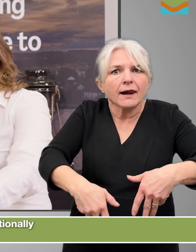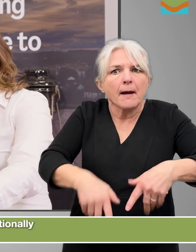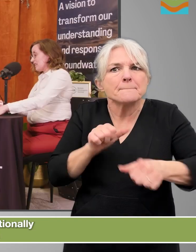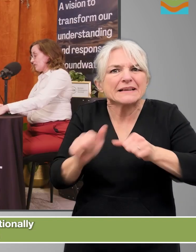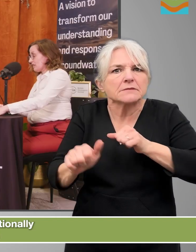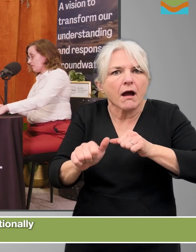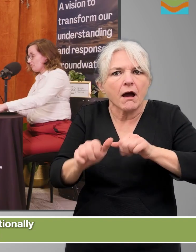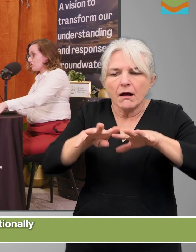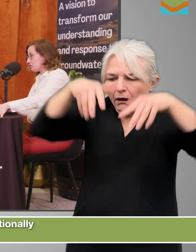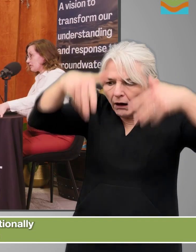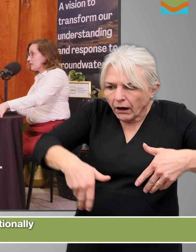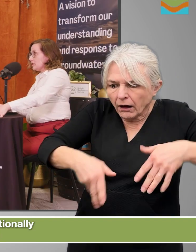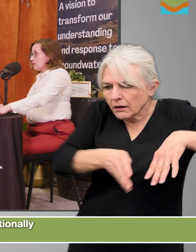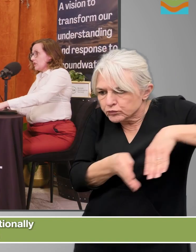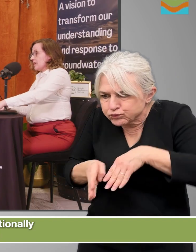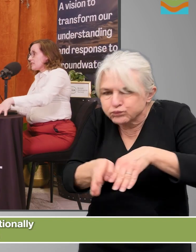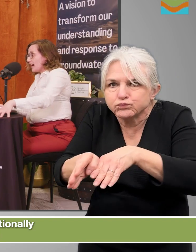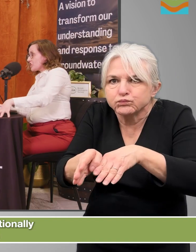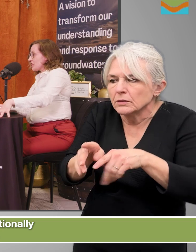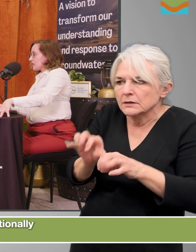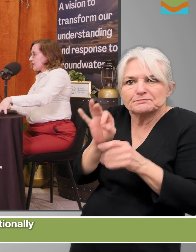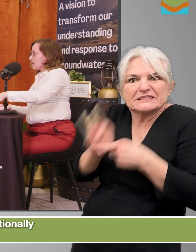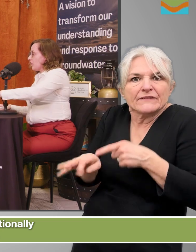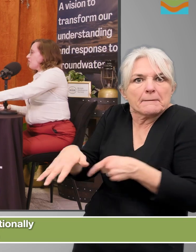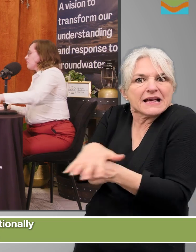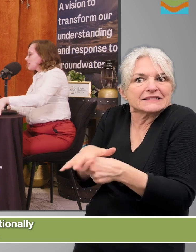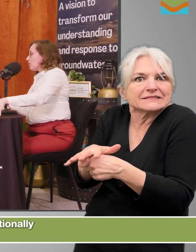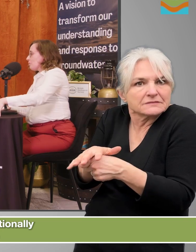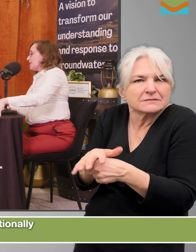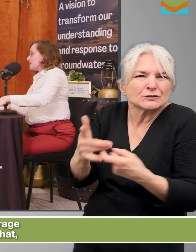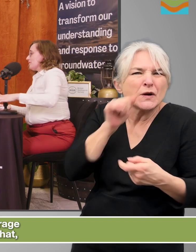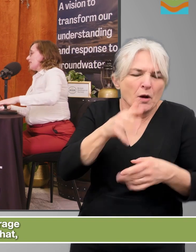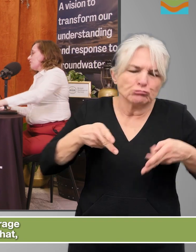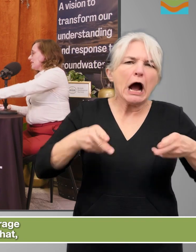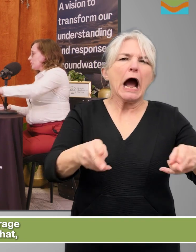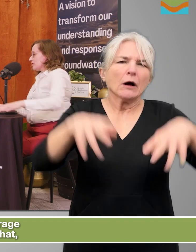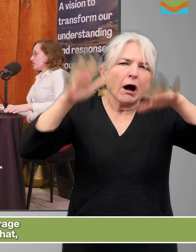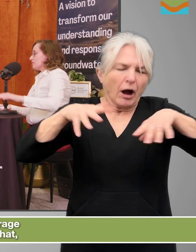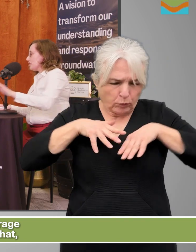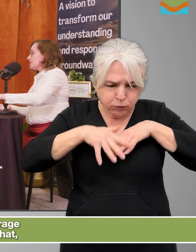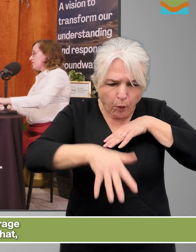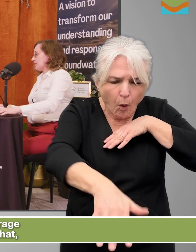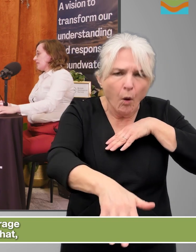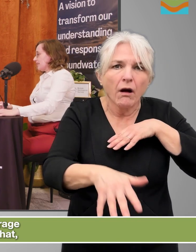surface or even roads, internationally are often incorporated, whether that's creating storage under roads or things like that,